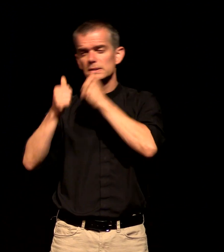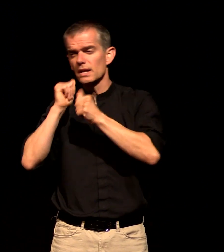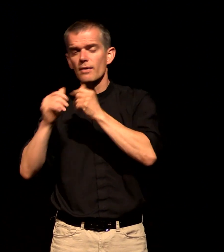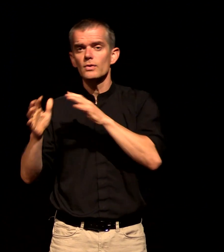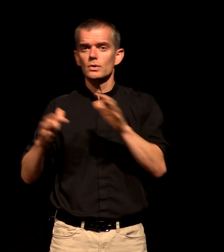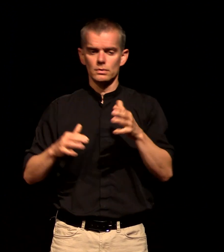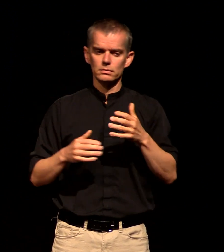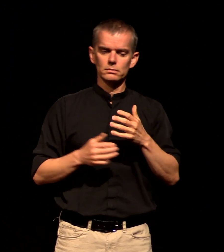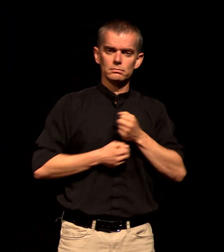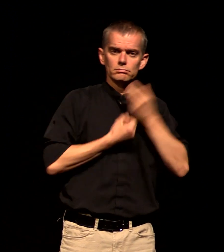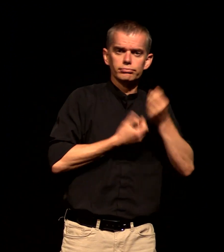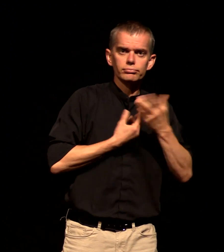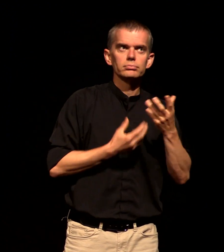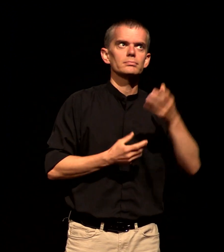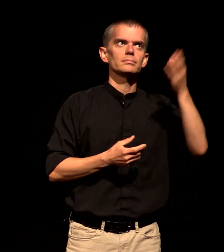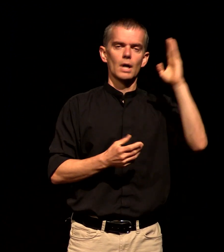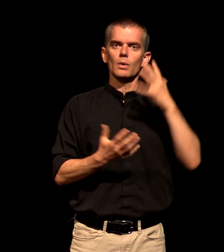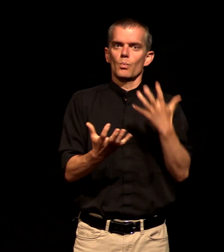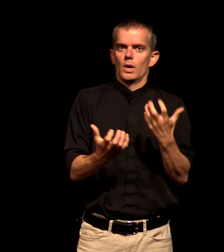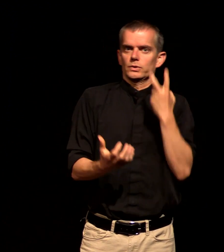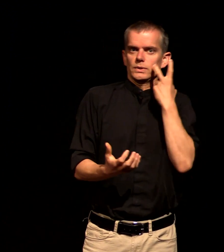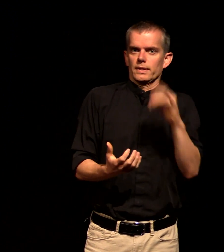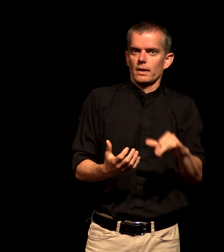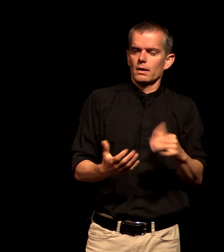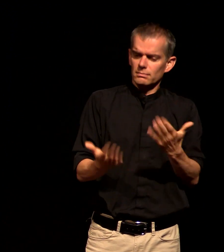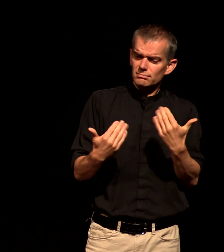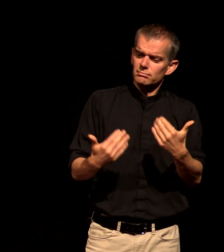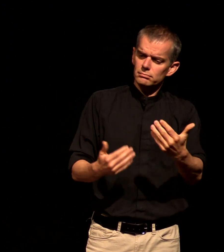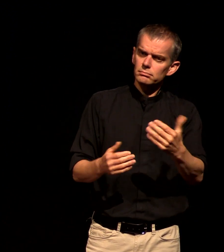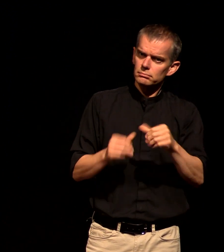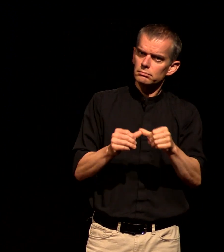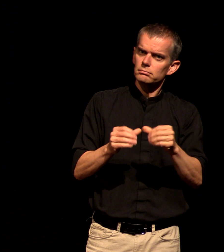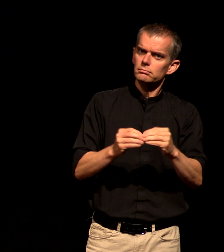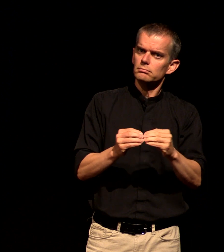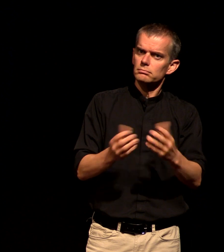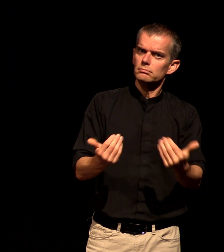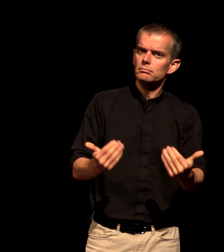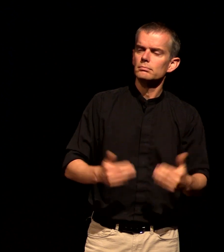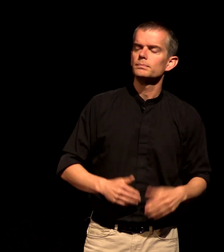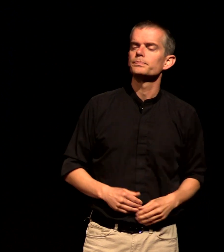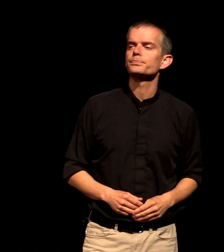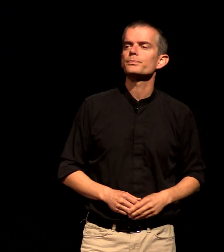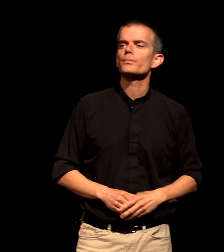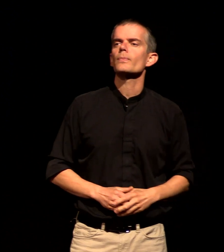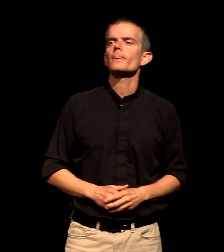Our God laments too. Now, I don't know about you, but I need